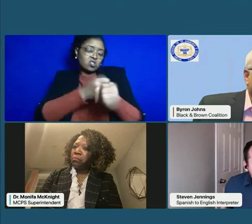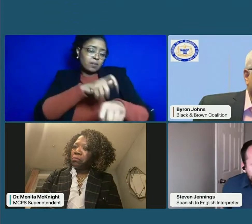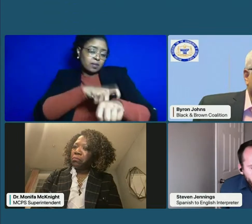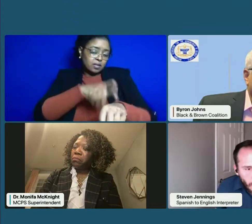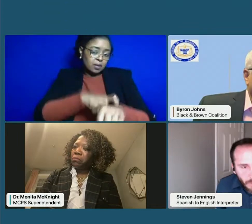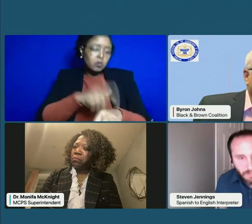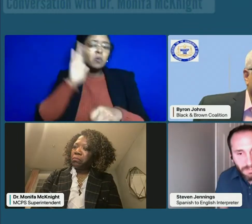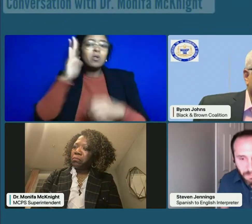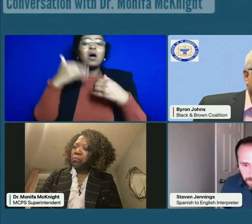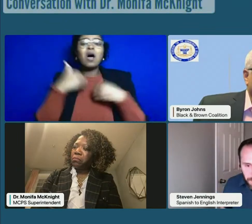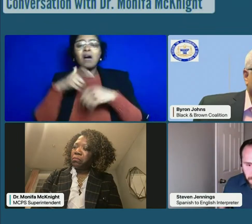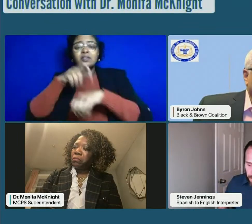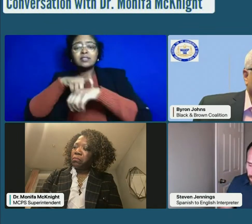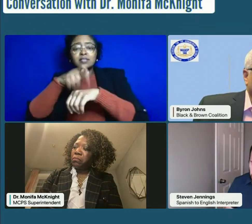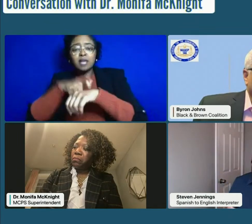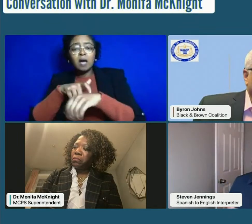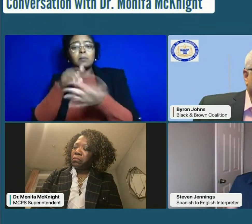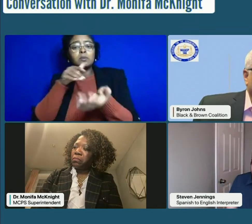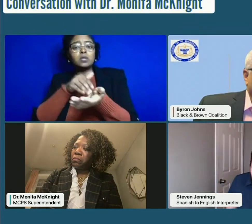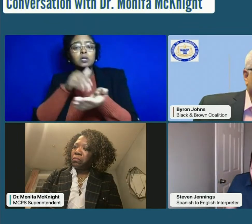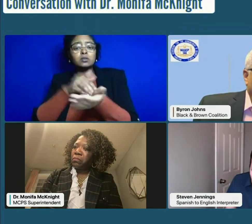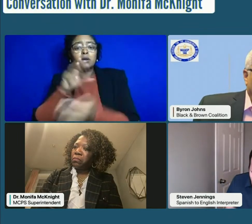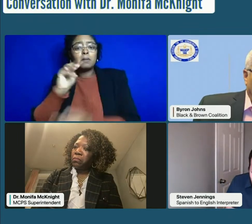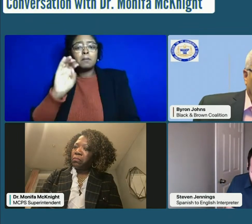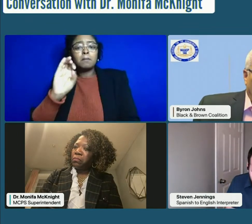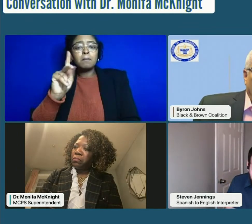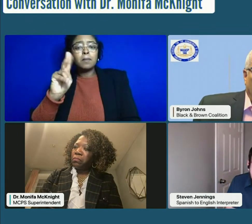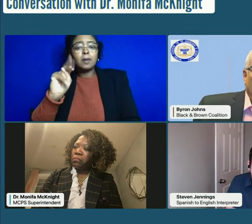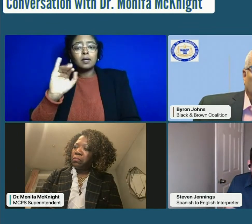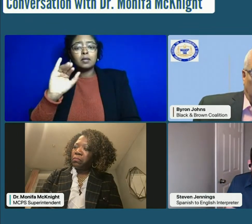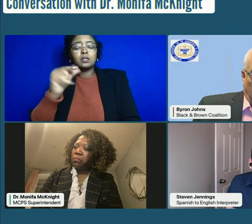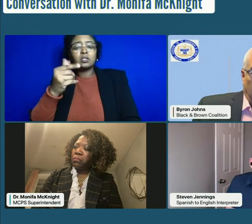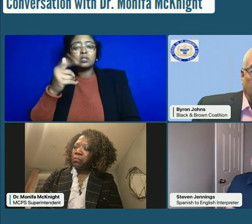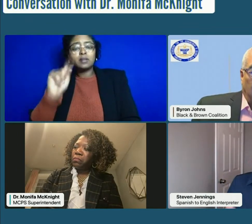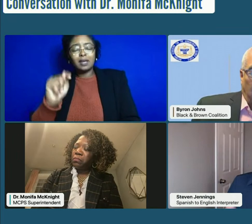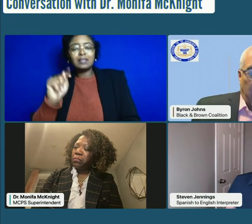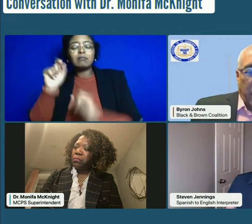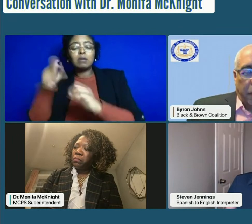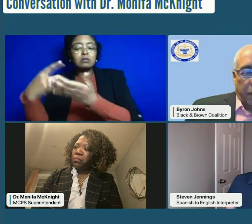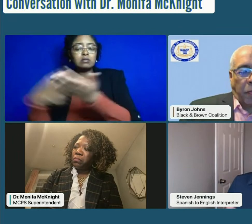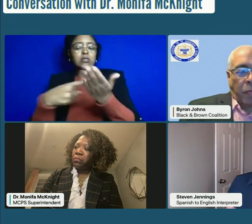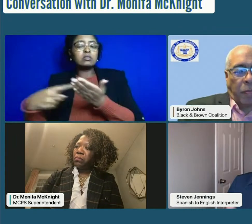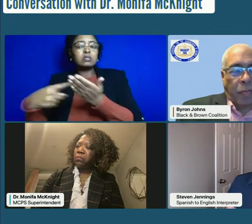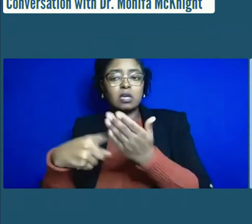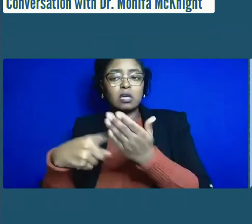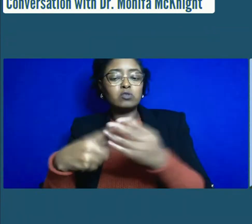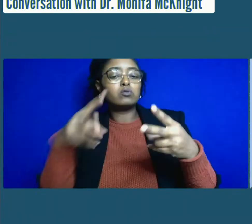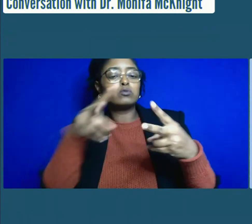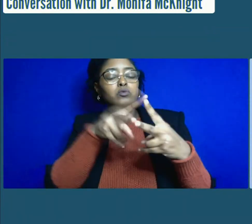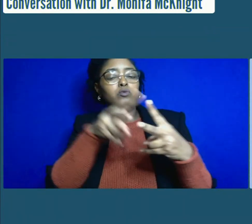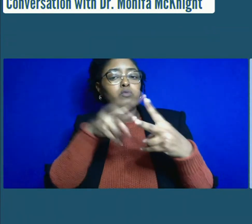We have caught up with time, I think, And then we have Time for Dr McKnight to talk about the